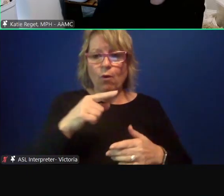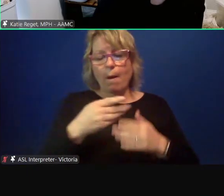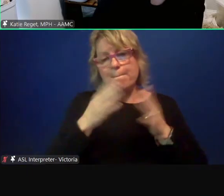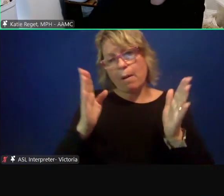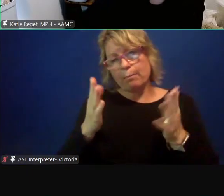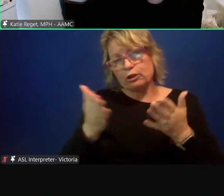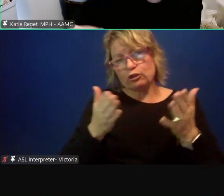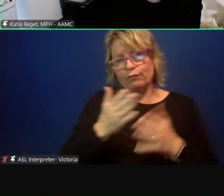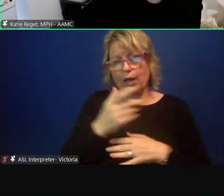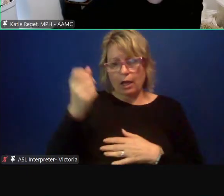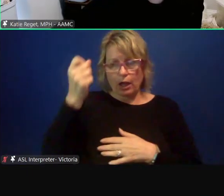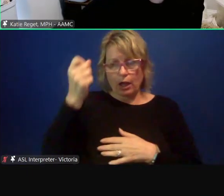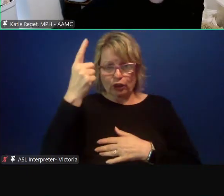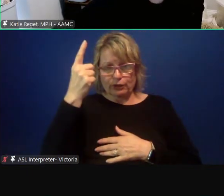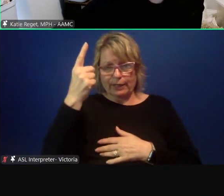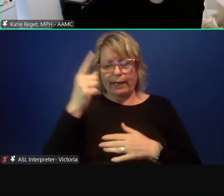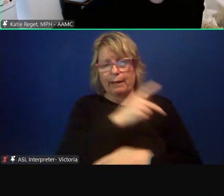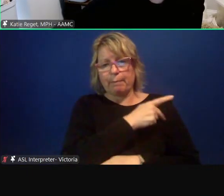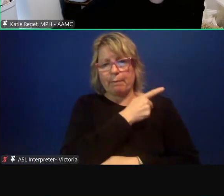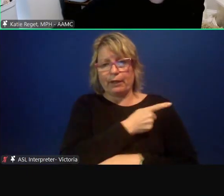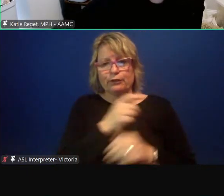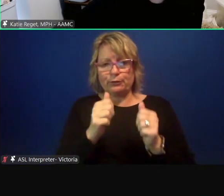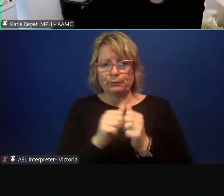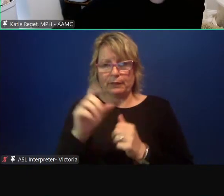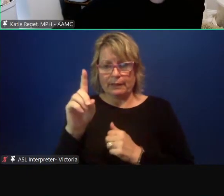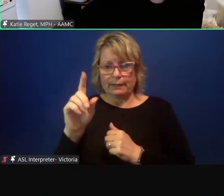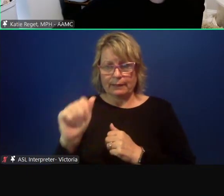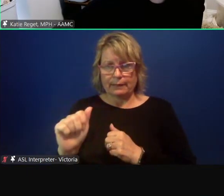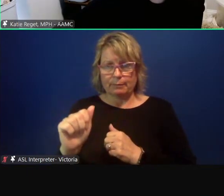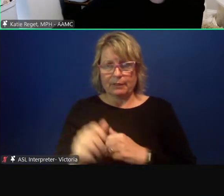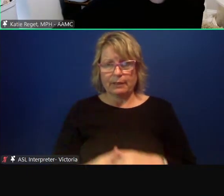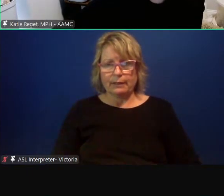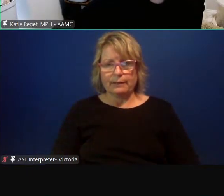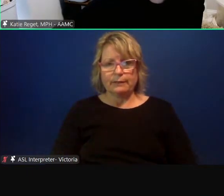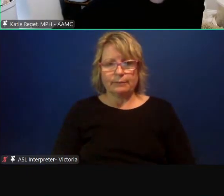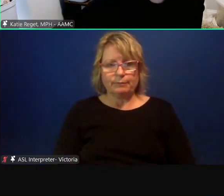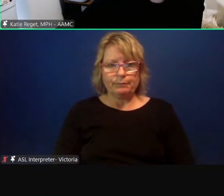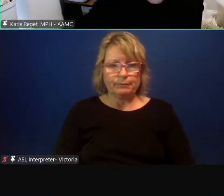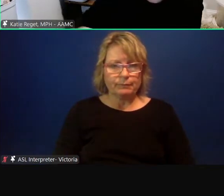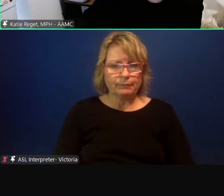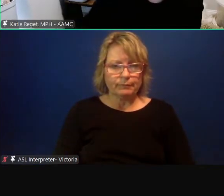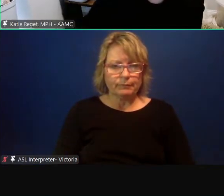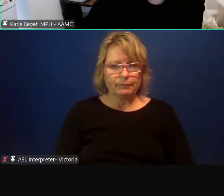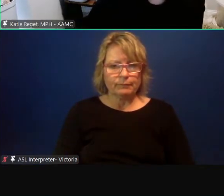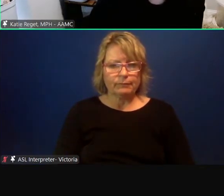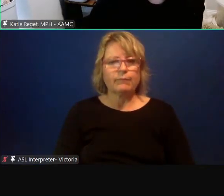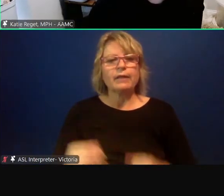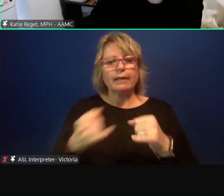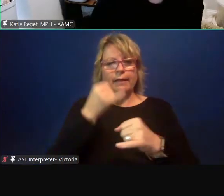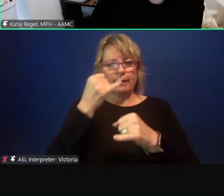for patients with disabilities. Last but certainly not least,